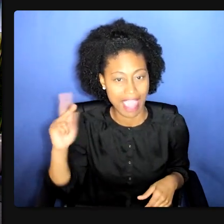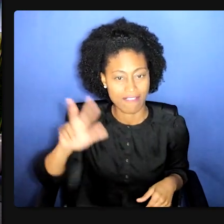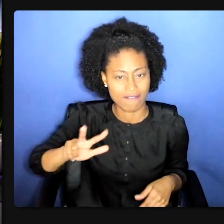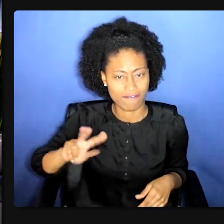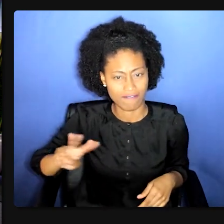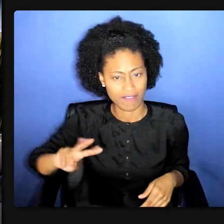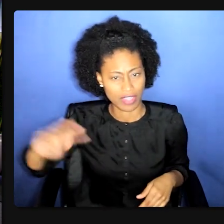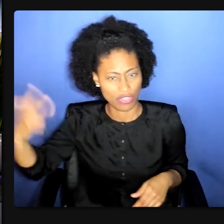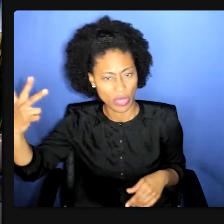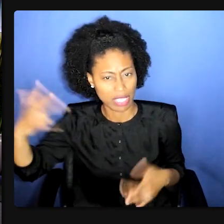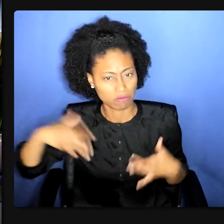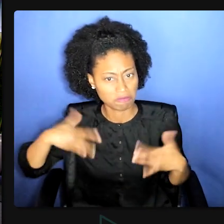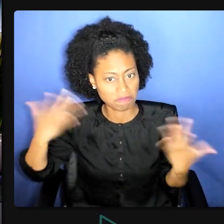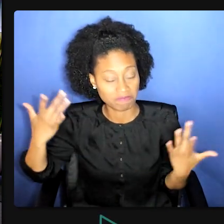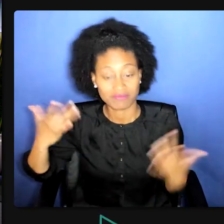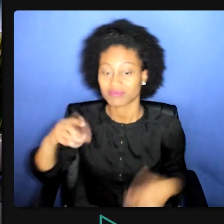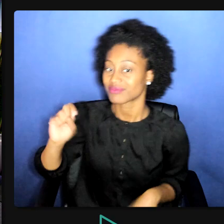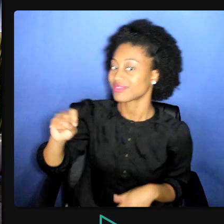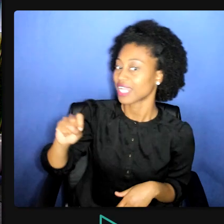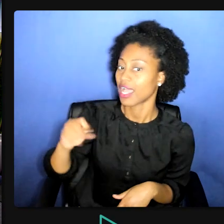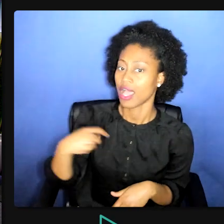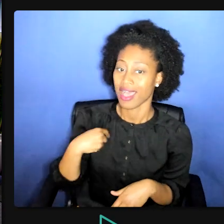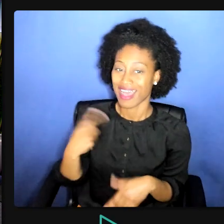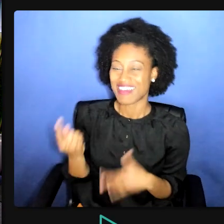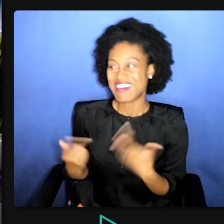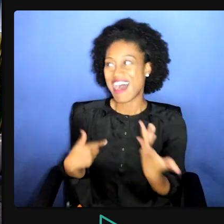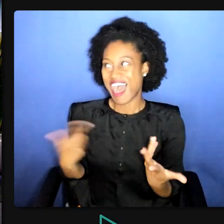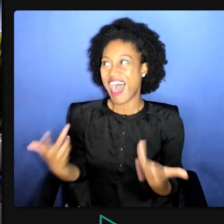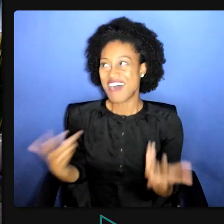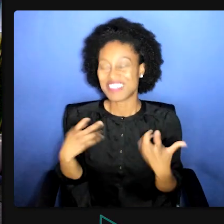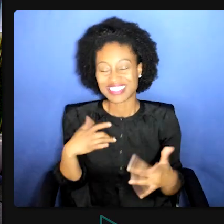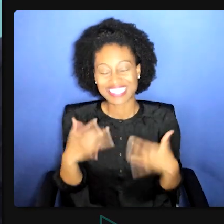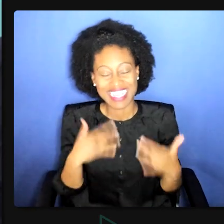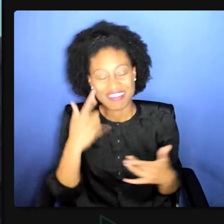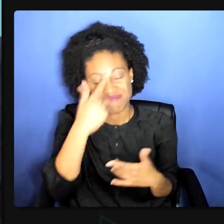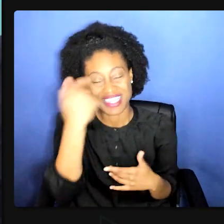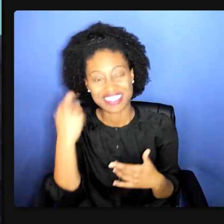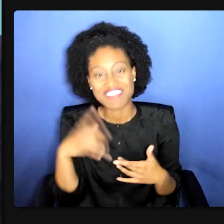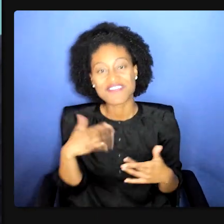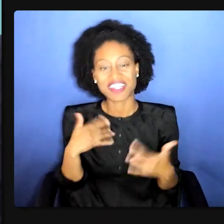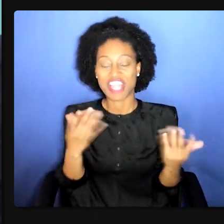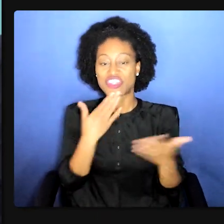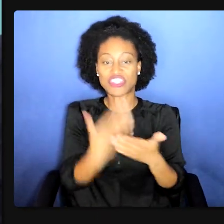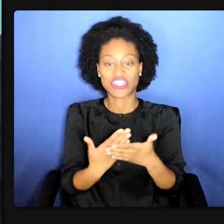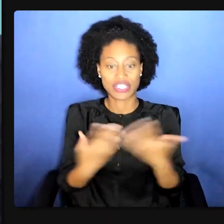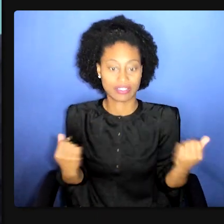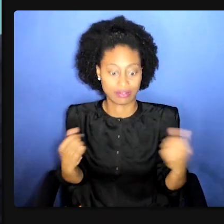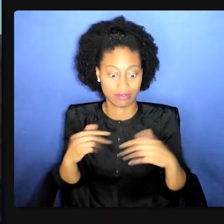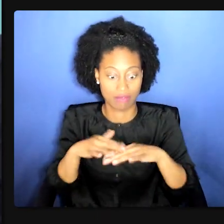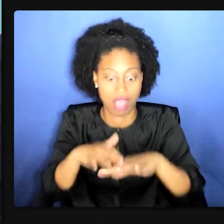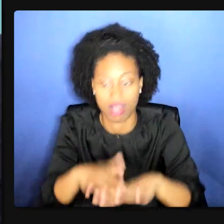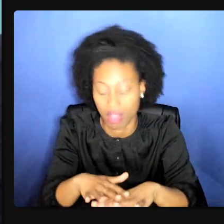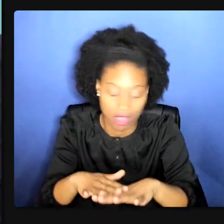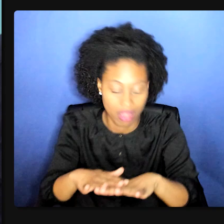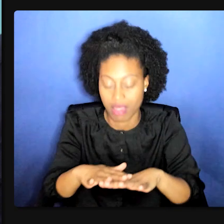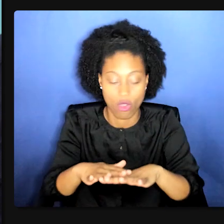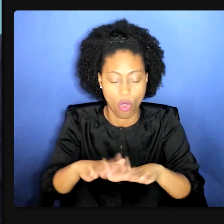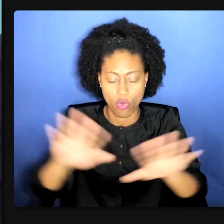really what i'm most excited about right now i kind of take it take a step back i guess is this feels like a really good convergence point just you know for us and and really